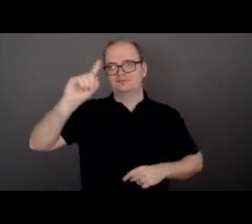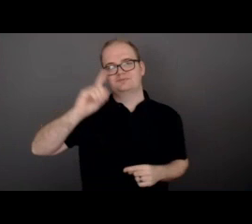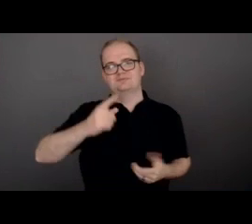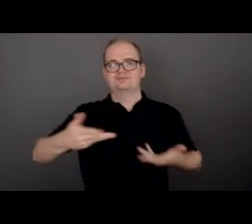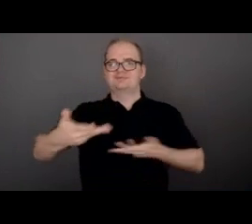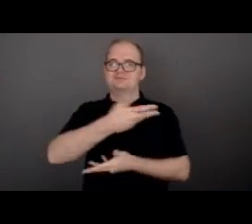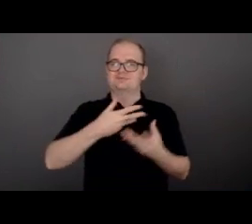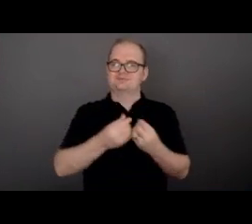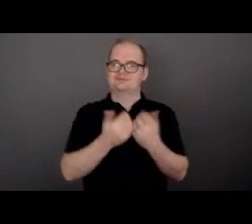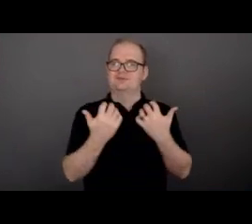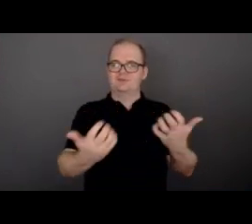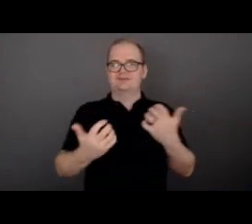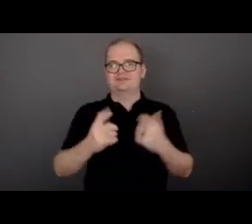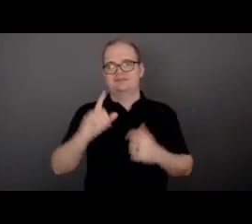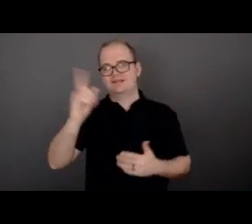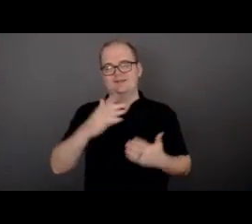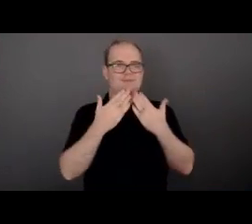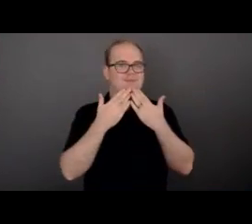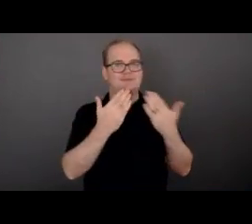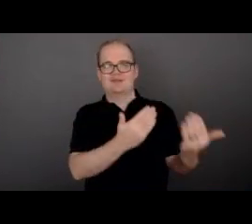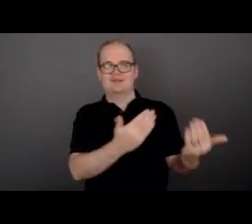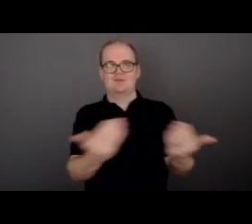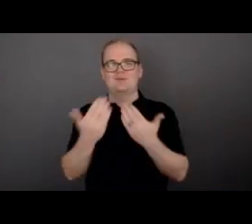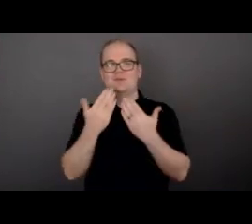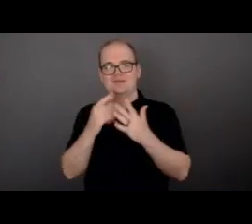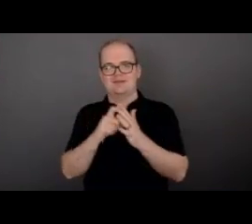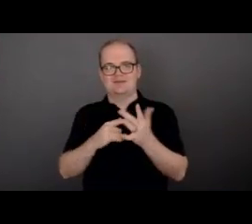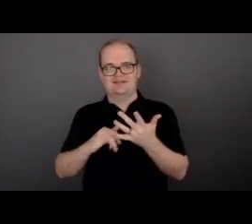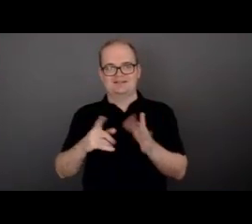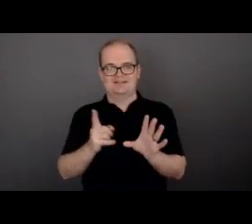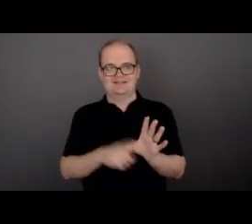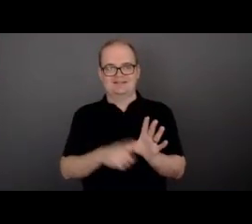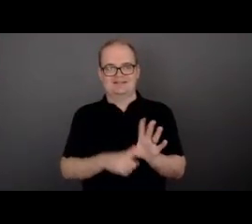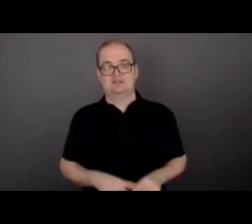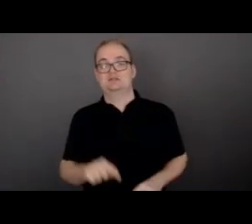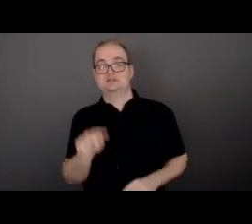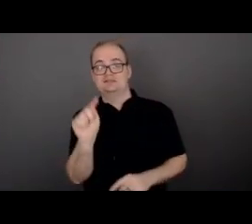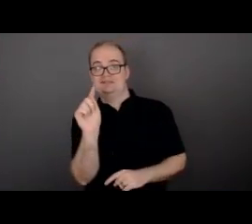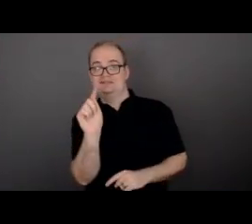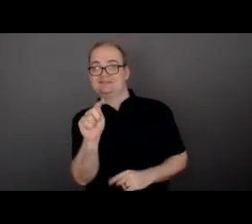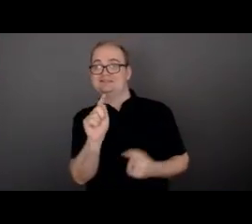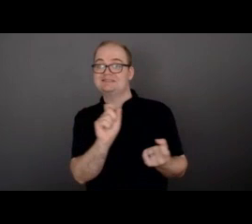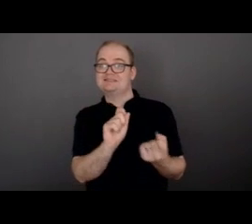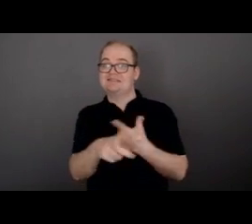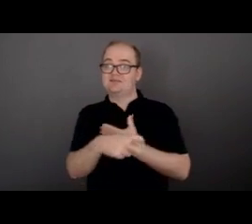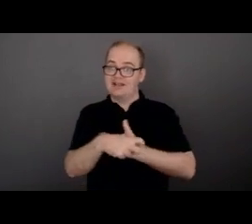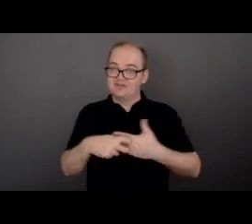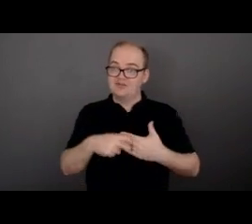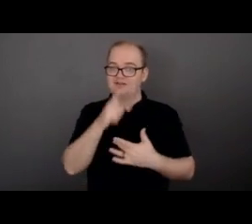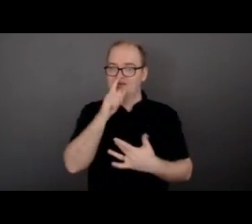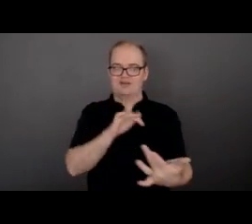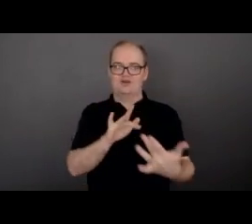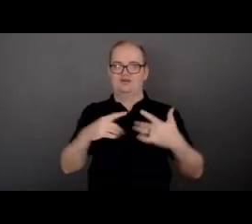So thank you everybody. And thank you, Daisy. So that's the email address to get in touch with me. So that's me.